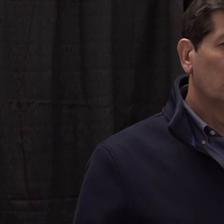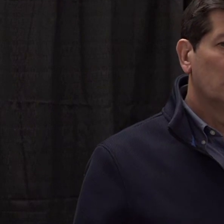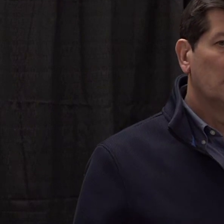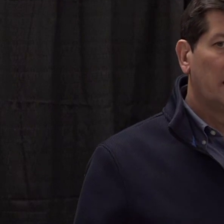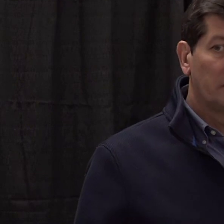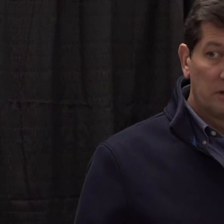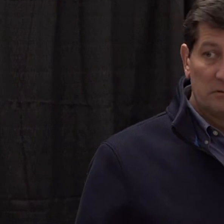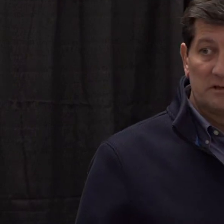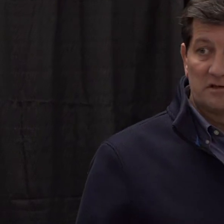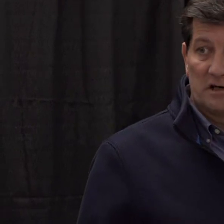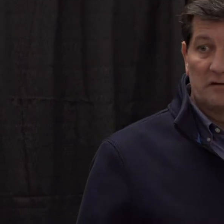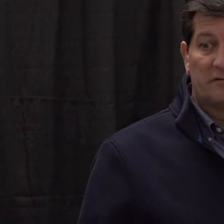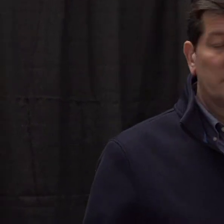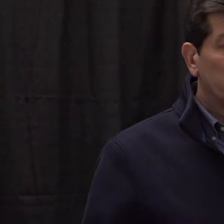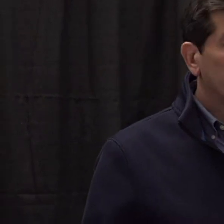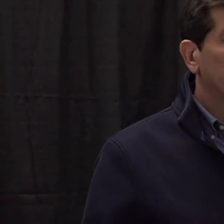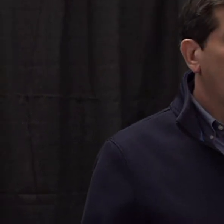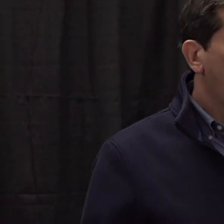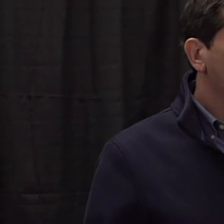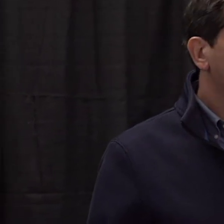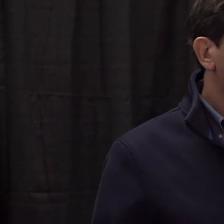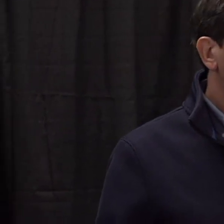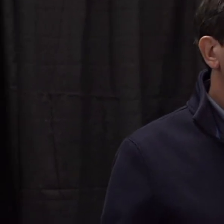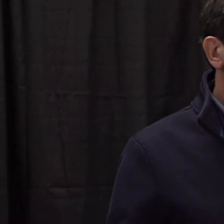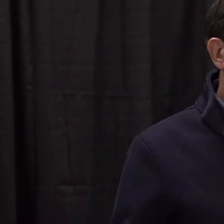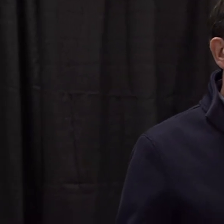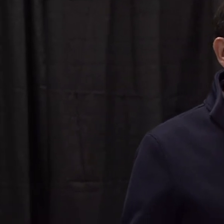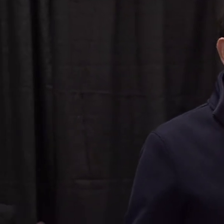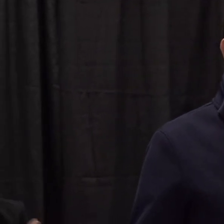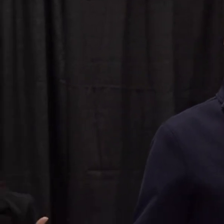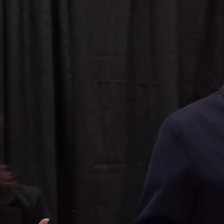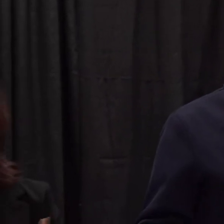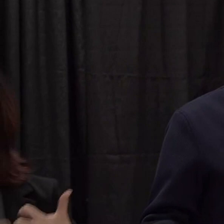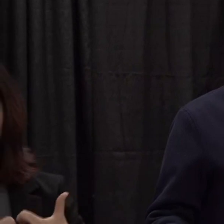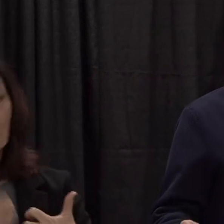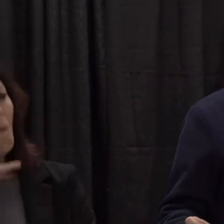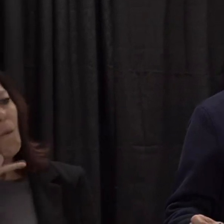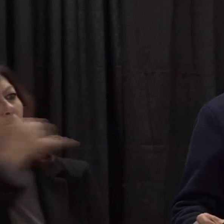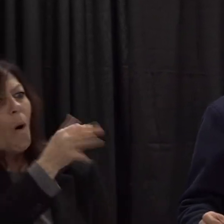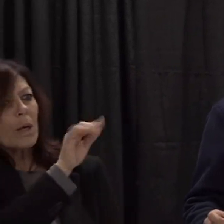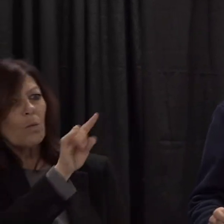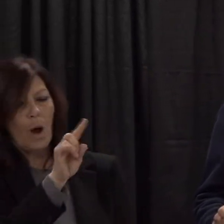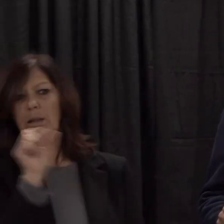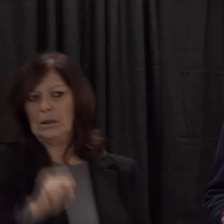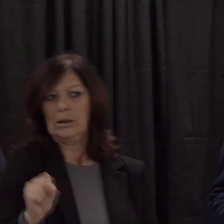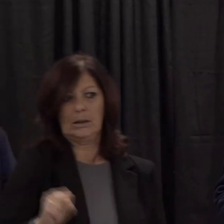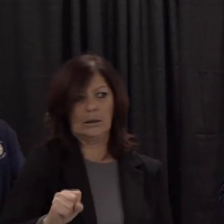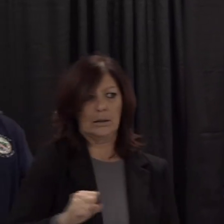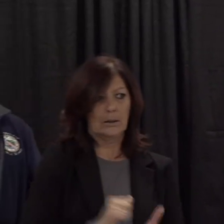I agree with the sheriff. If you have a problem with serious issue you need to call 911, please call 911.